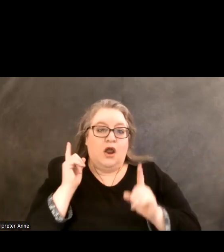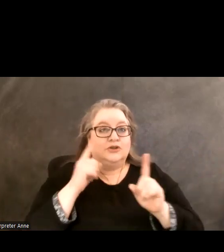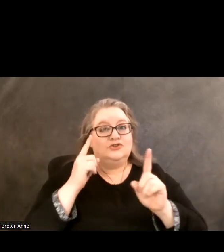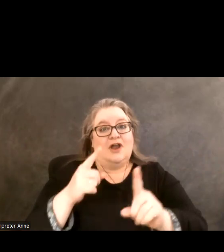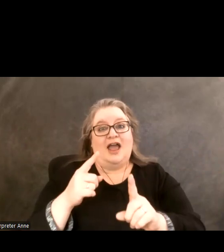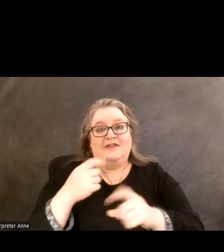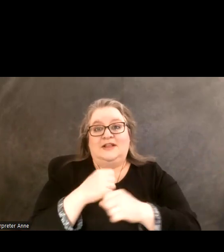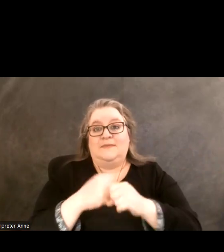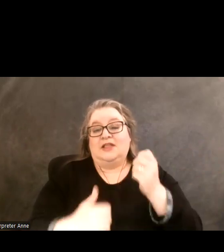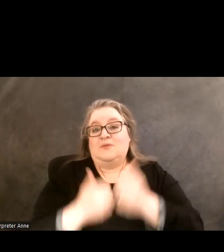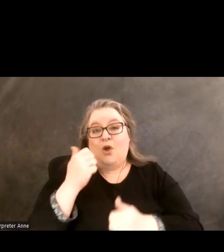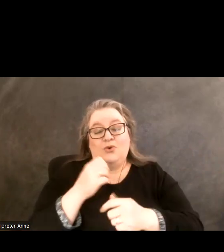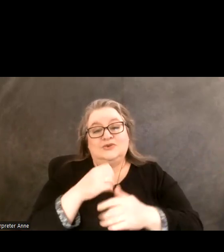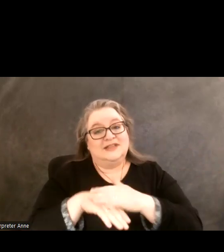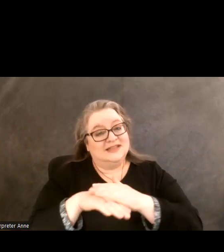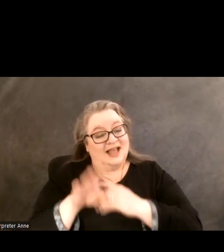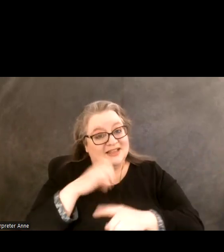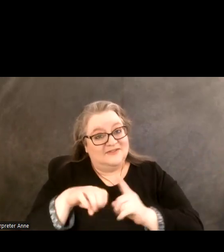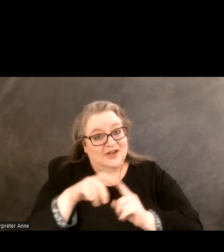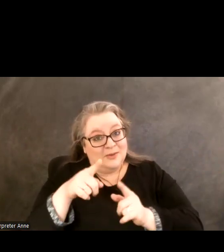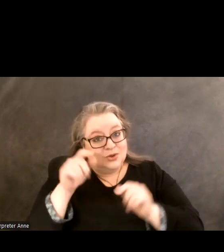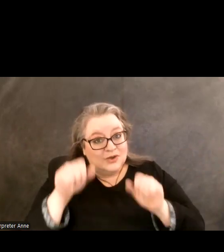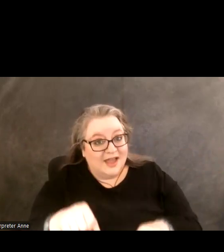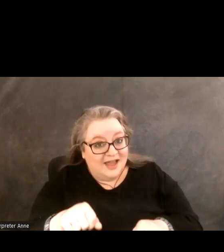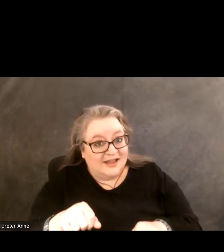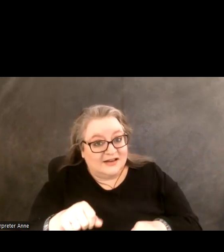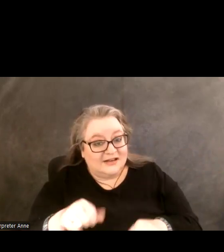accessible environment that you can and are trying to